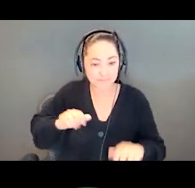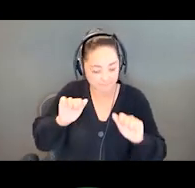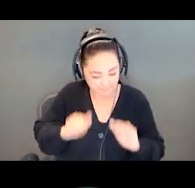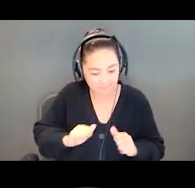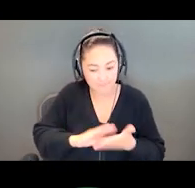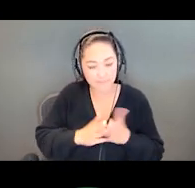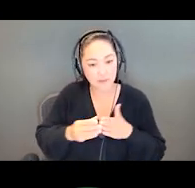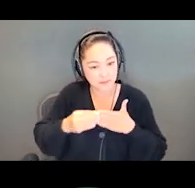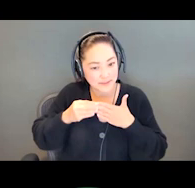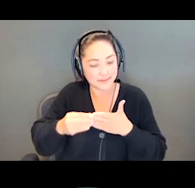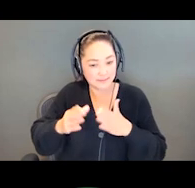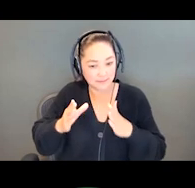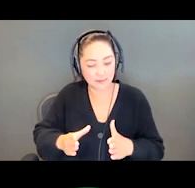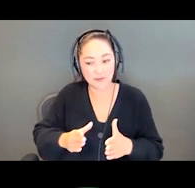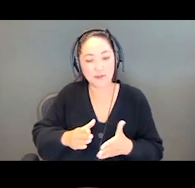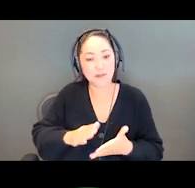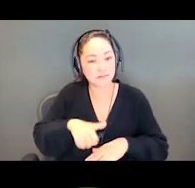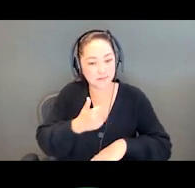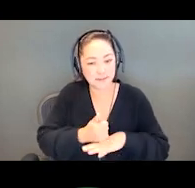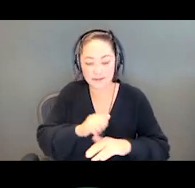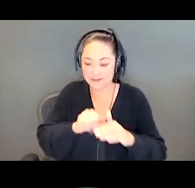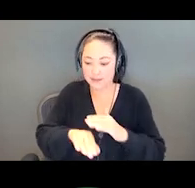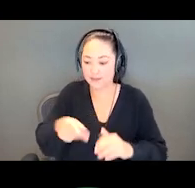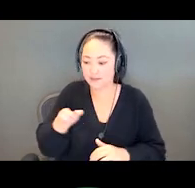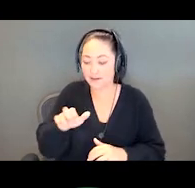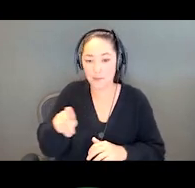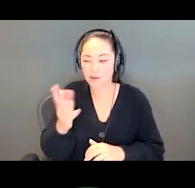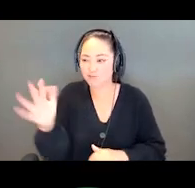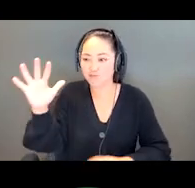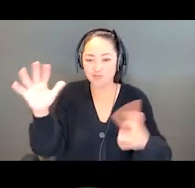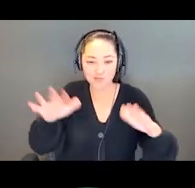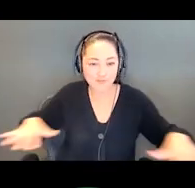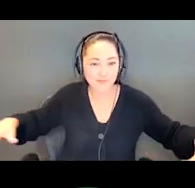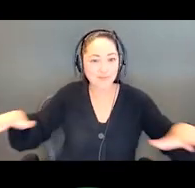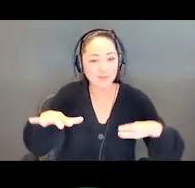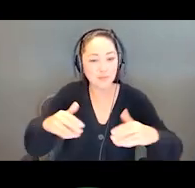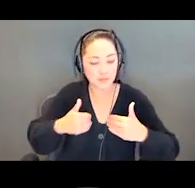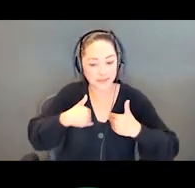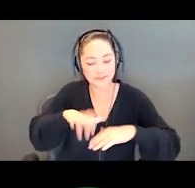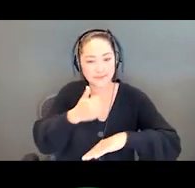park. With the concerted efforts and innovated solutions like Kartus but not limited to,